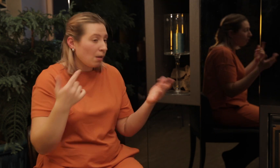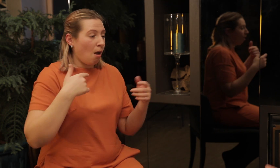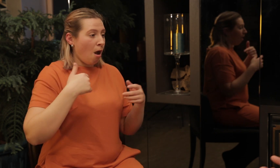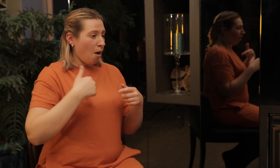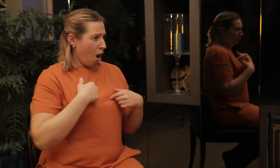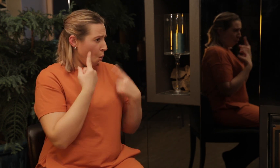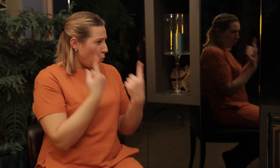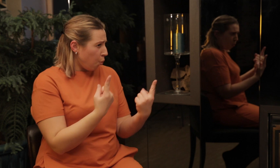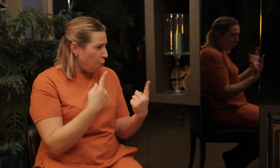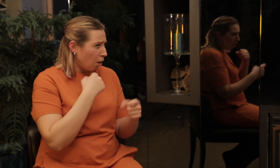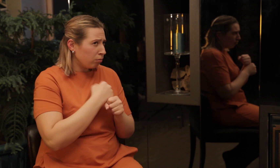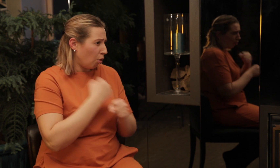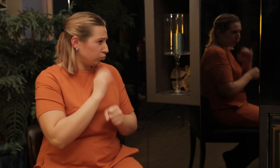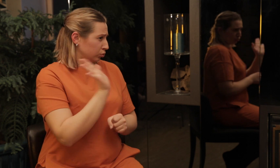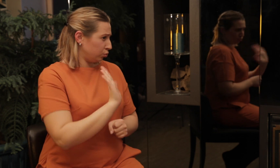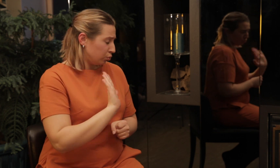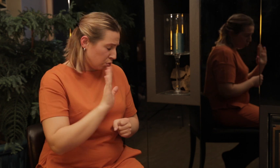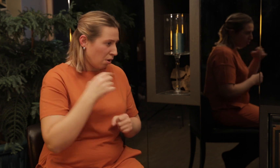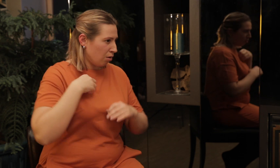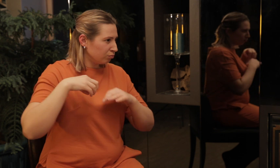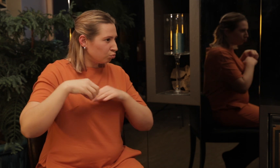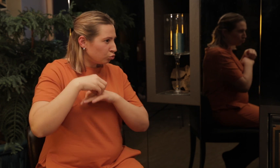I am not working on my own;